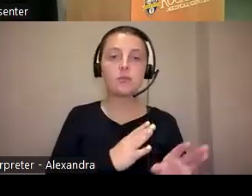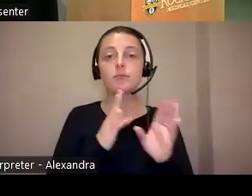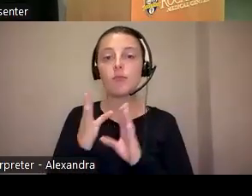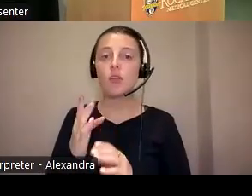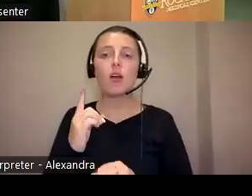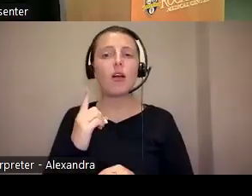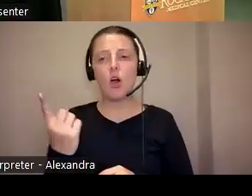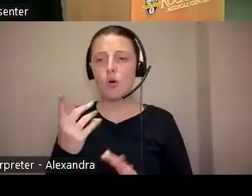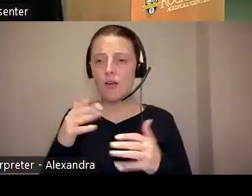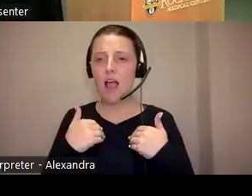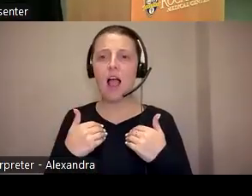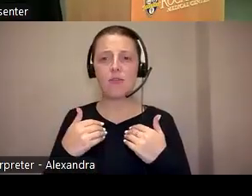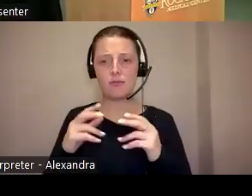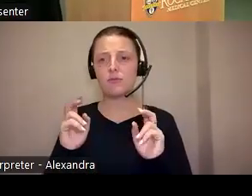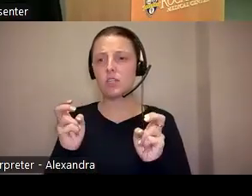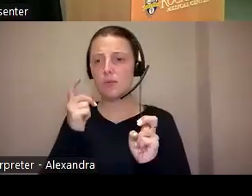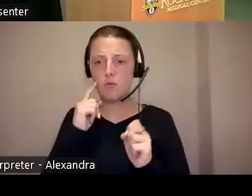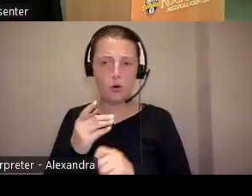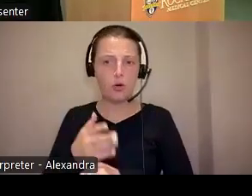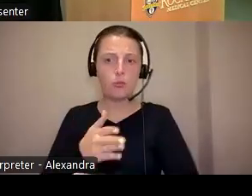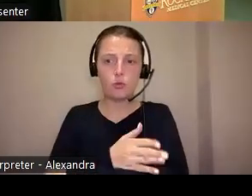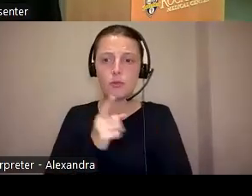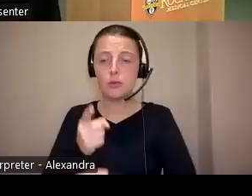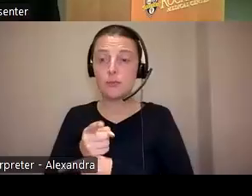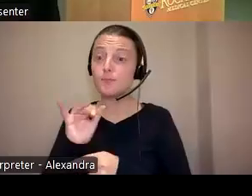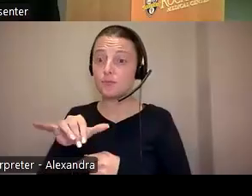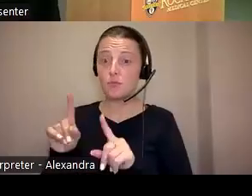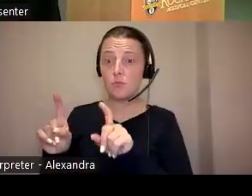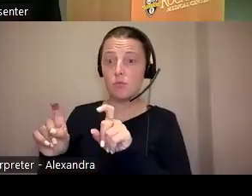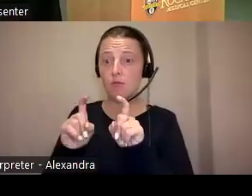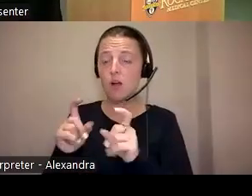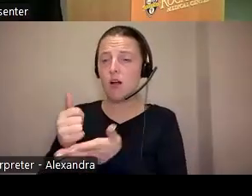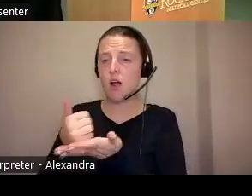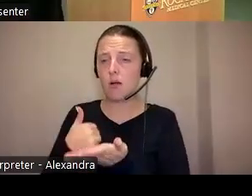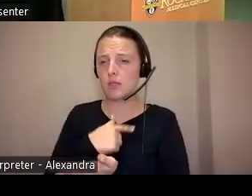type of patient surveys help to provide us with um experiences to learn from and grow. So as always,